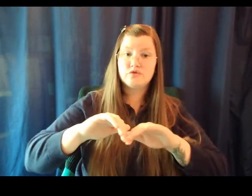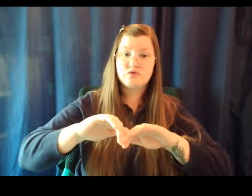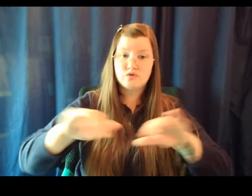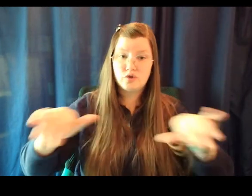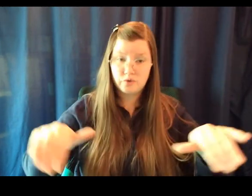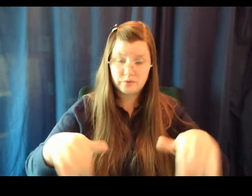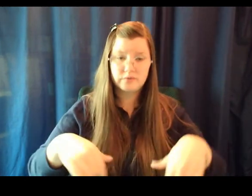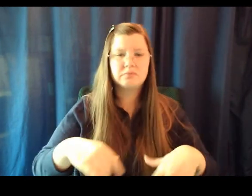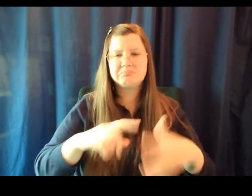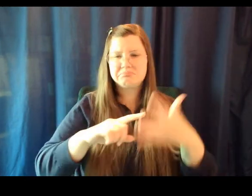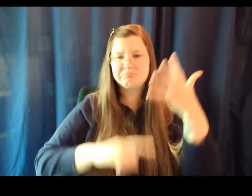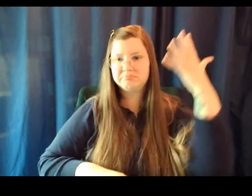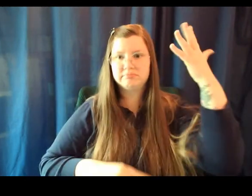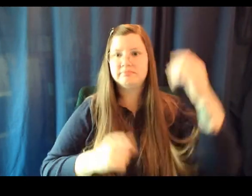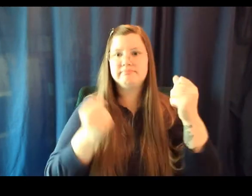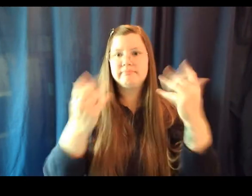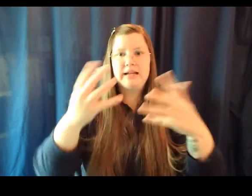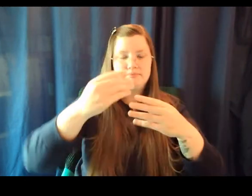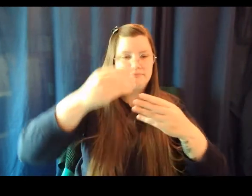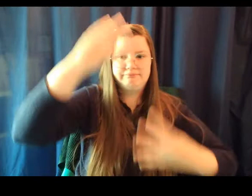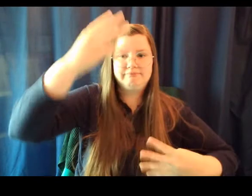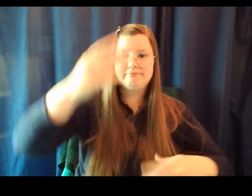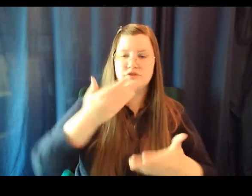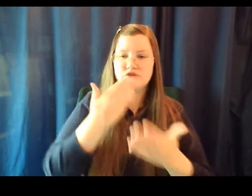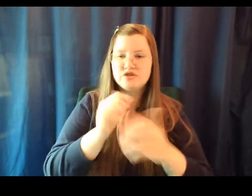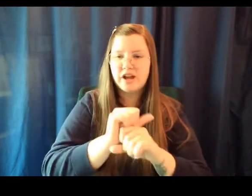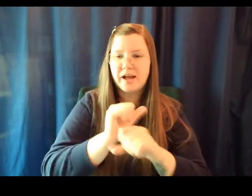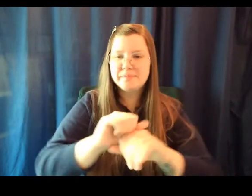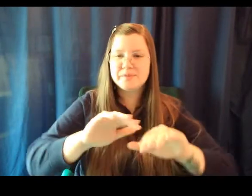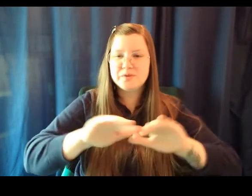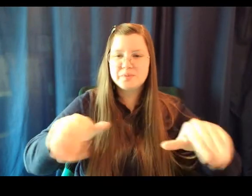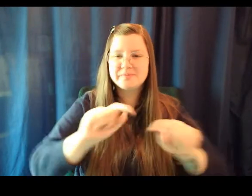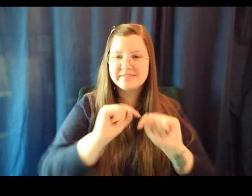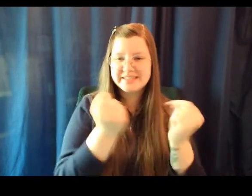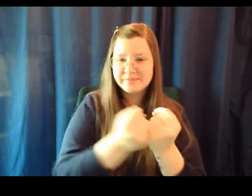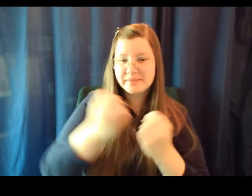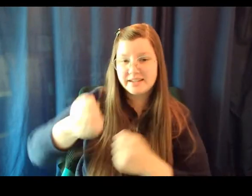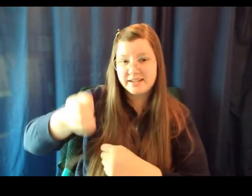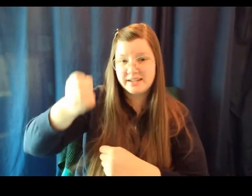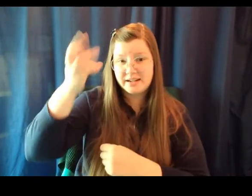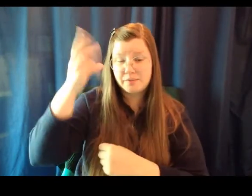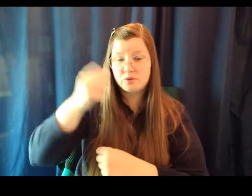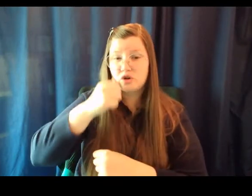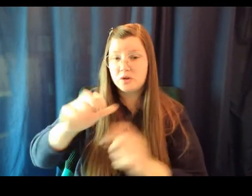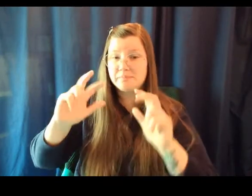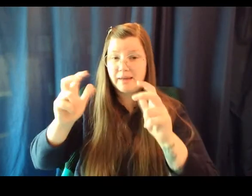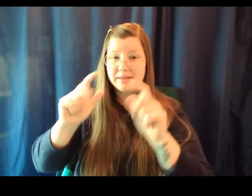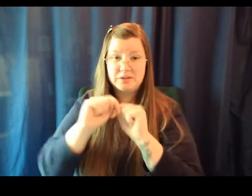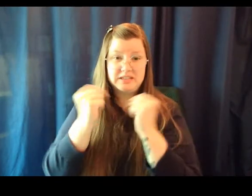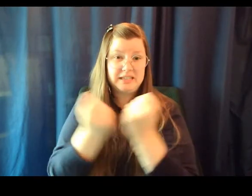Zackary Kotwis, Porter Detjen The EW Girls Basketball team had a convincing 52-34 victory over Shorecrest Tuesday.